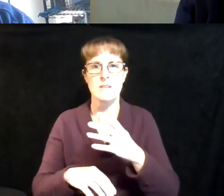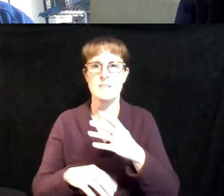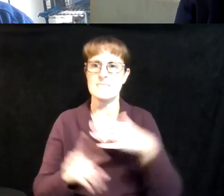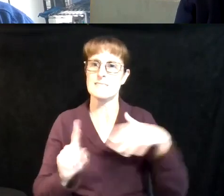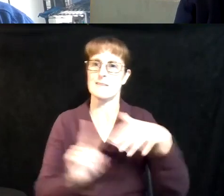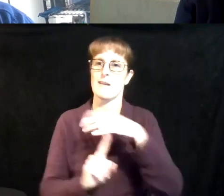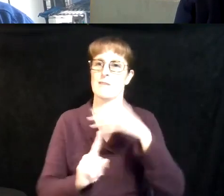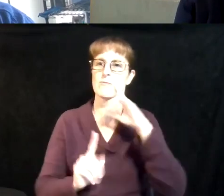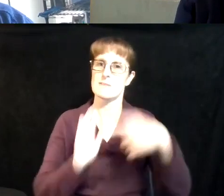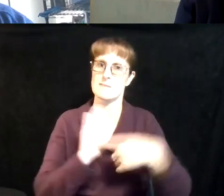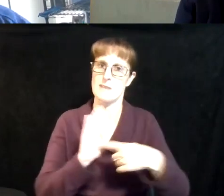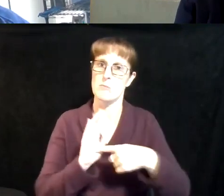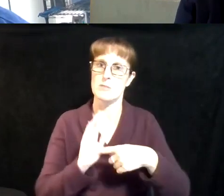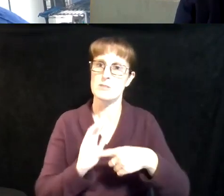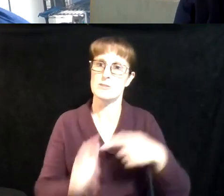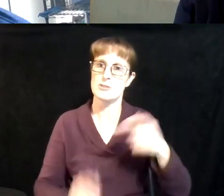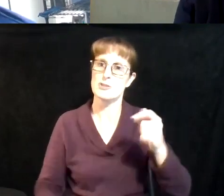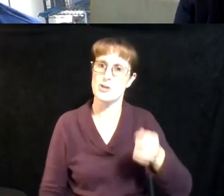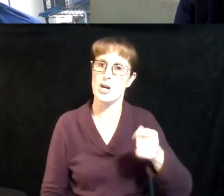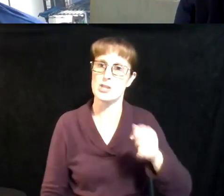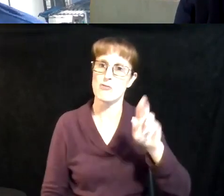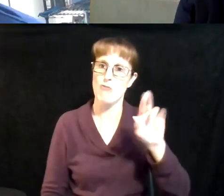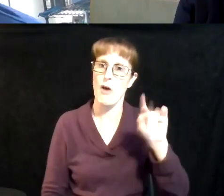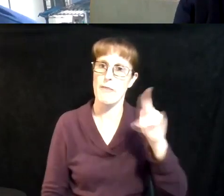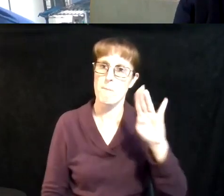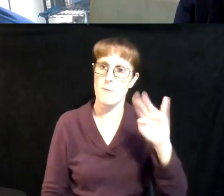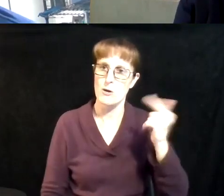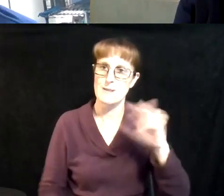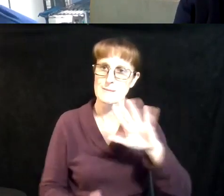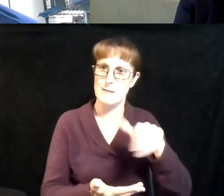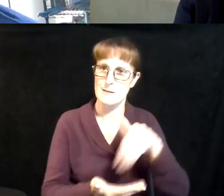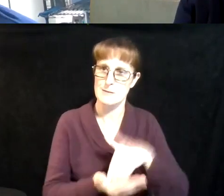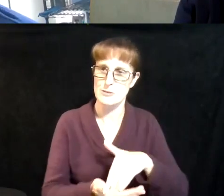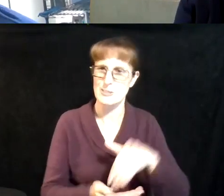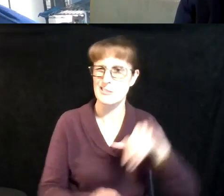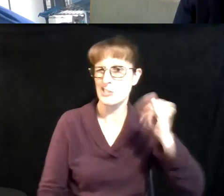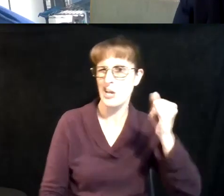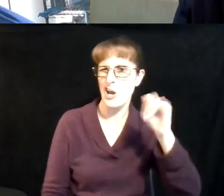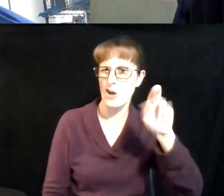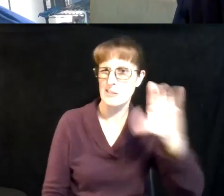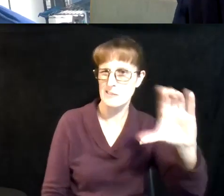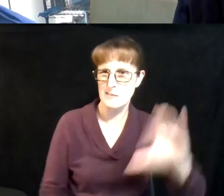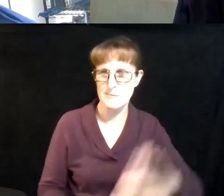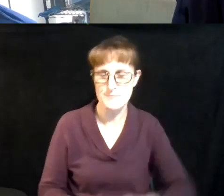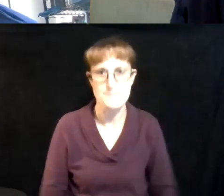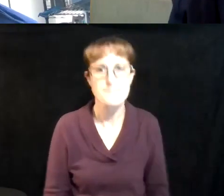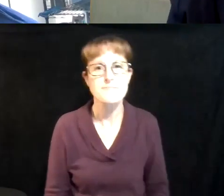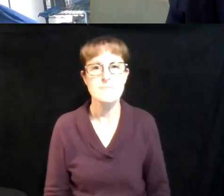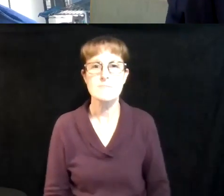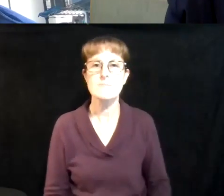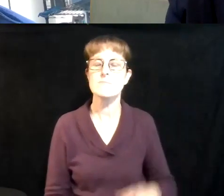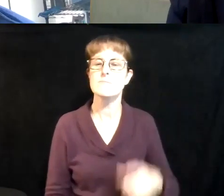just a particular quote in your book that I found really impactful.